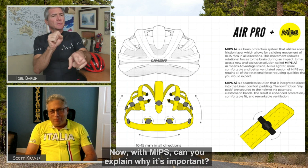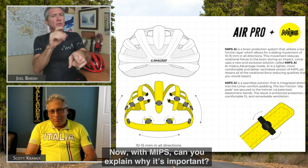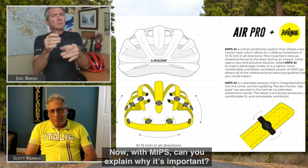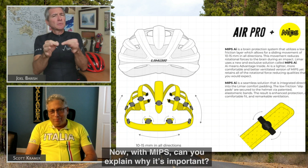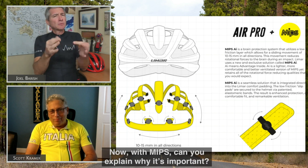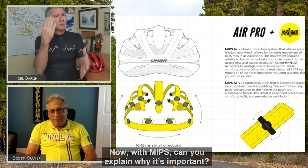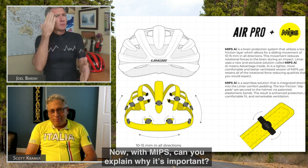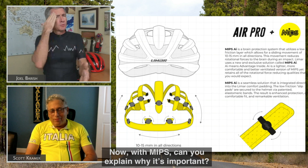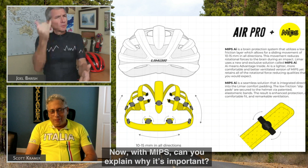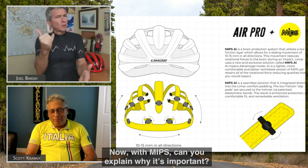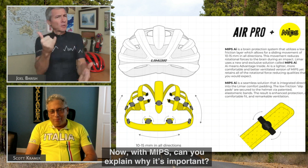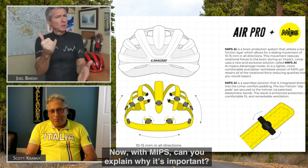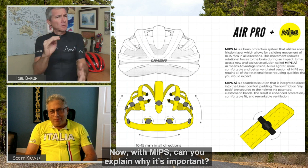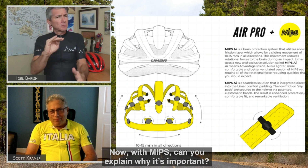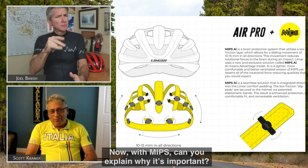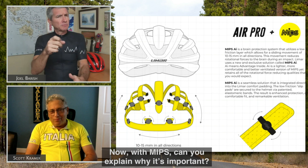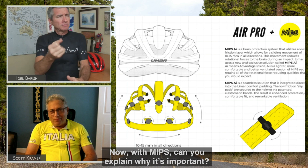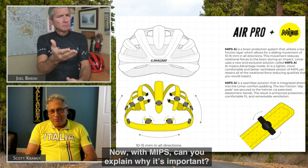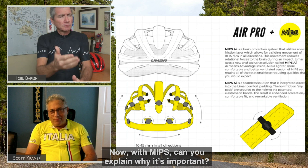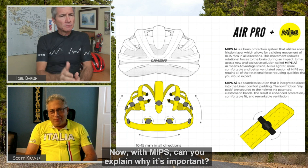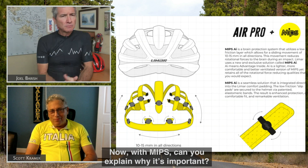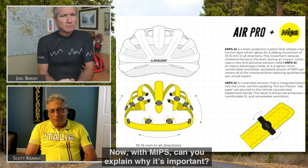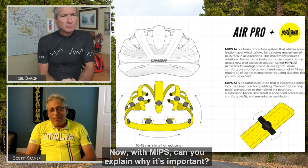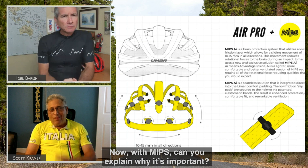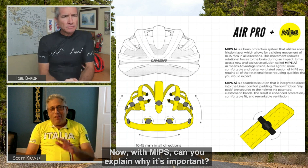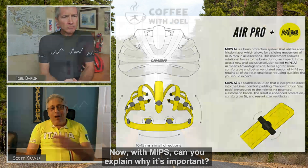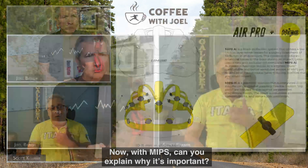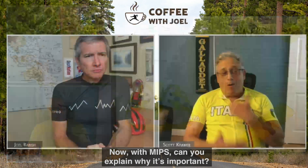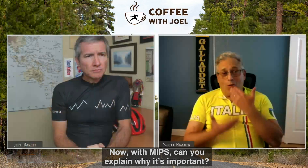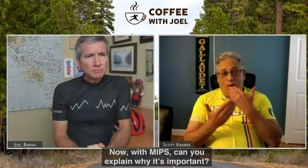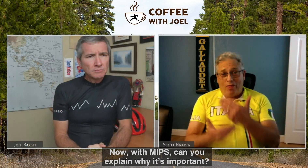Now, with MIPS, can you explain why it’s important?